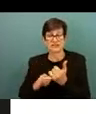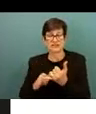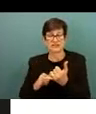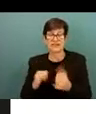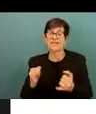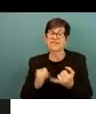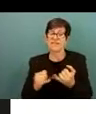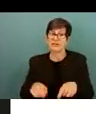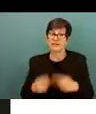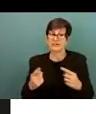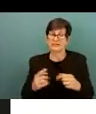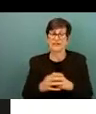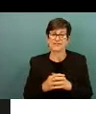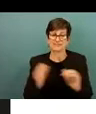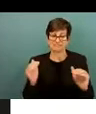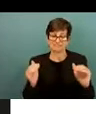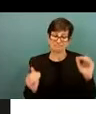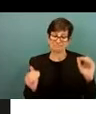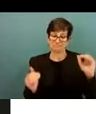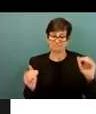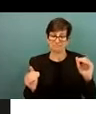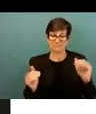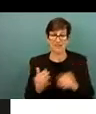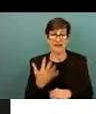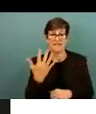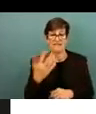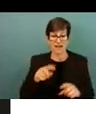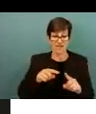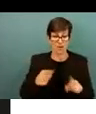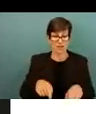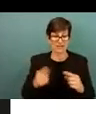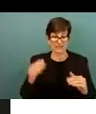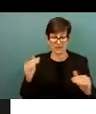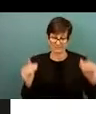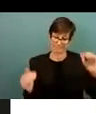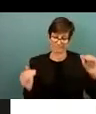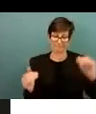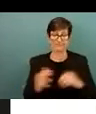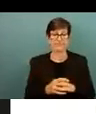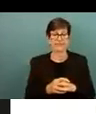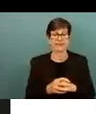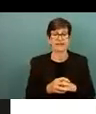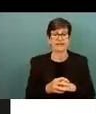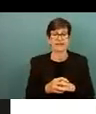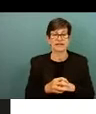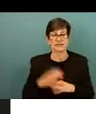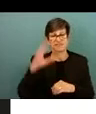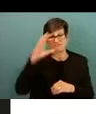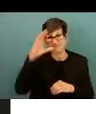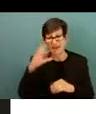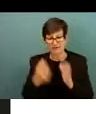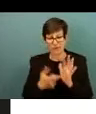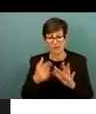gap over five points in our Index scores between the region's results and those in the capital